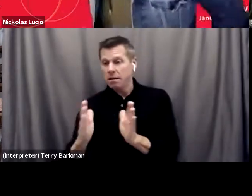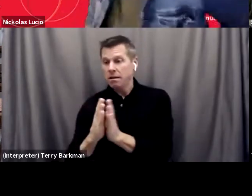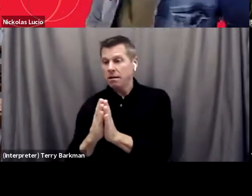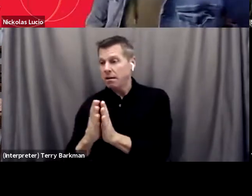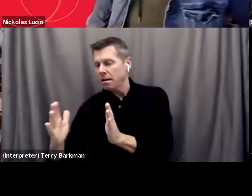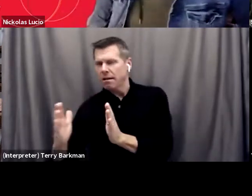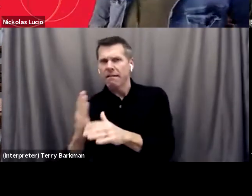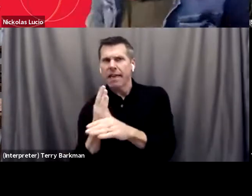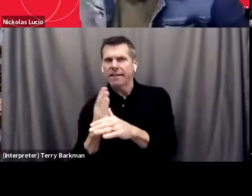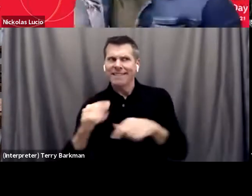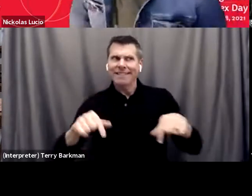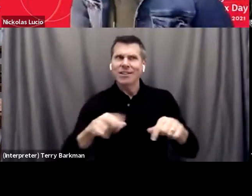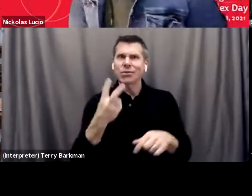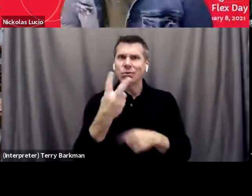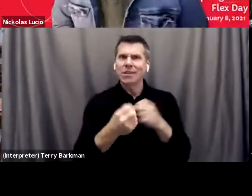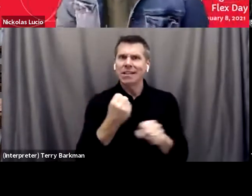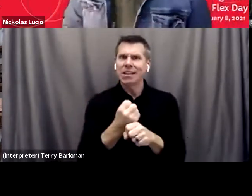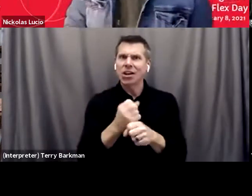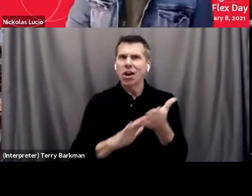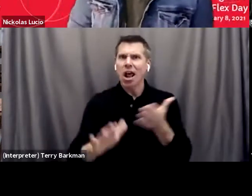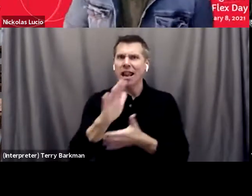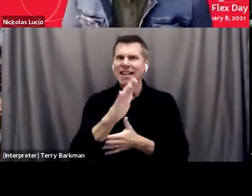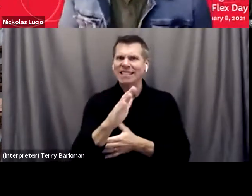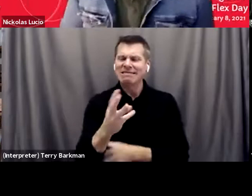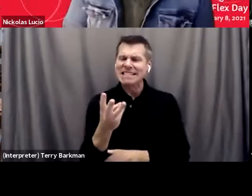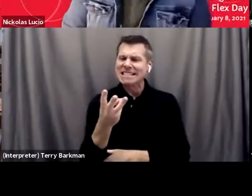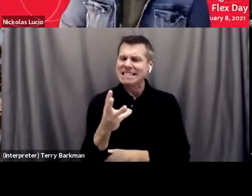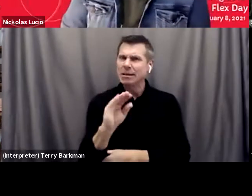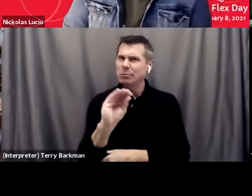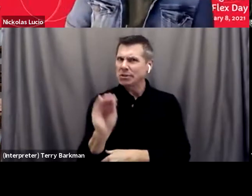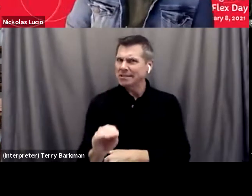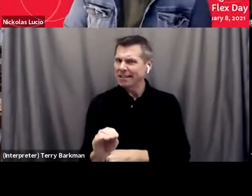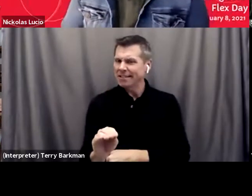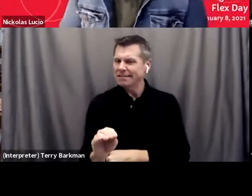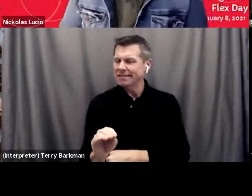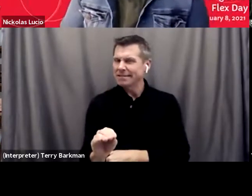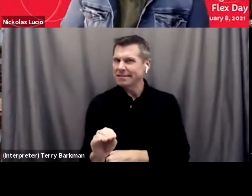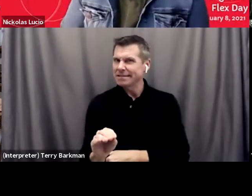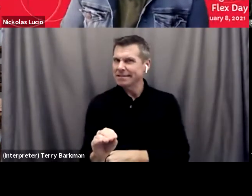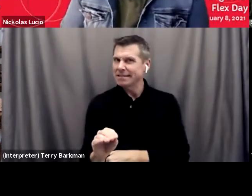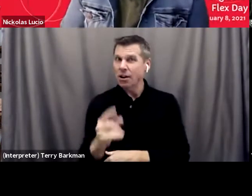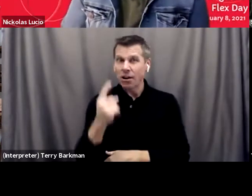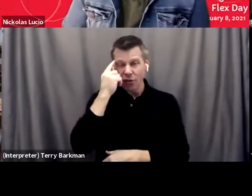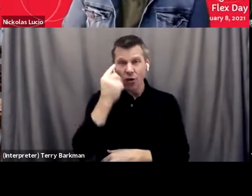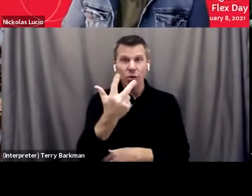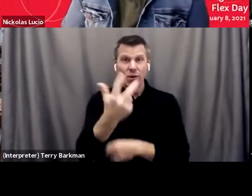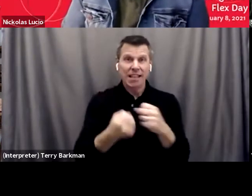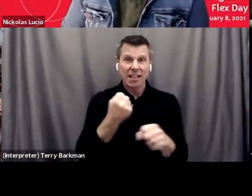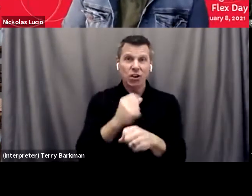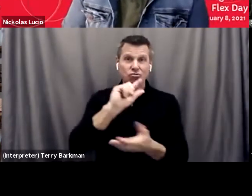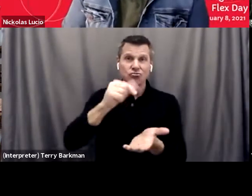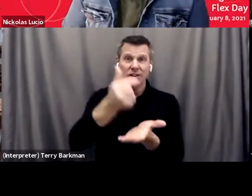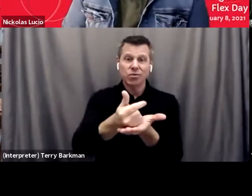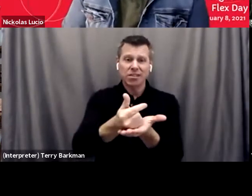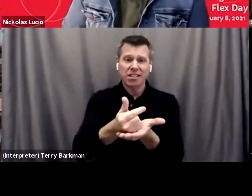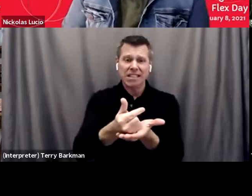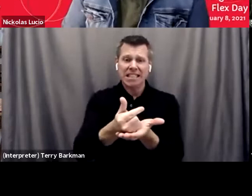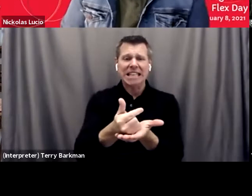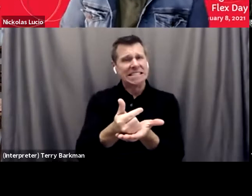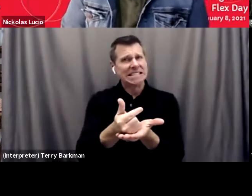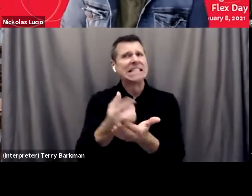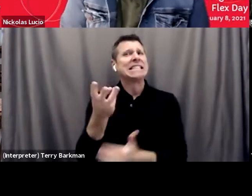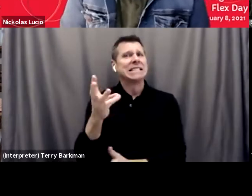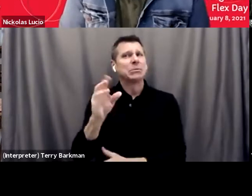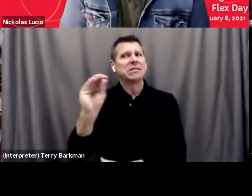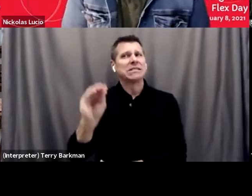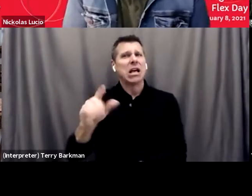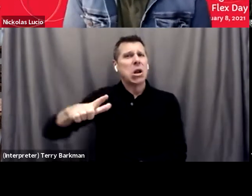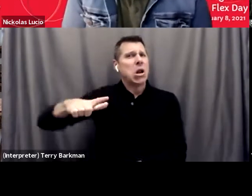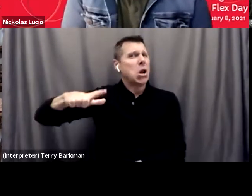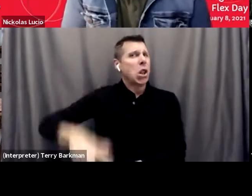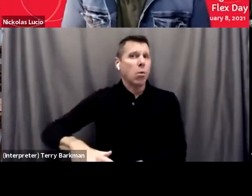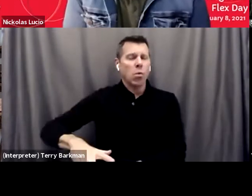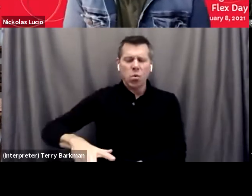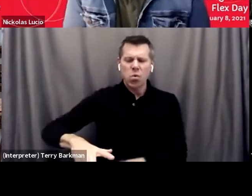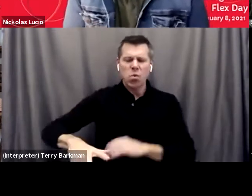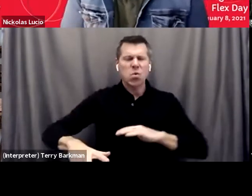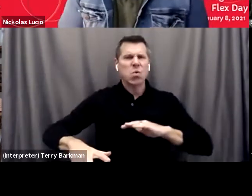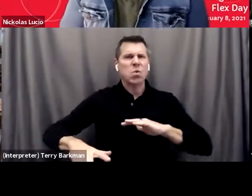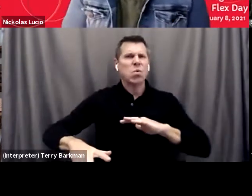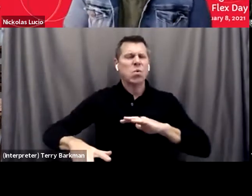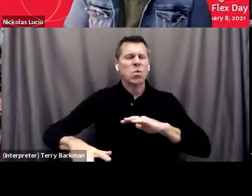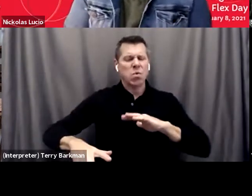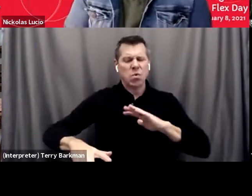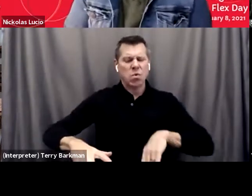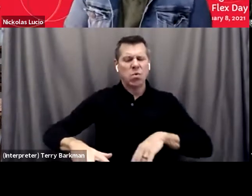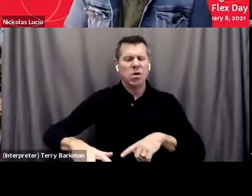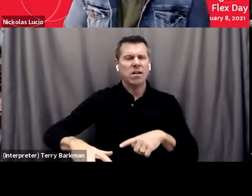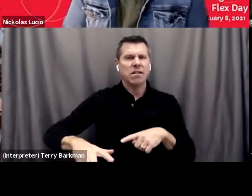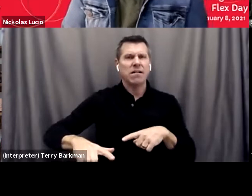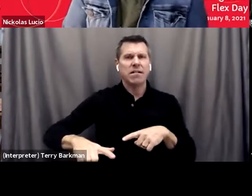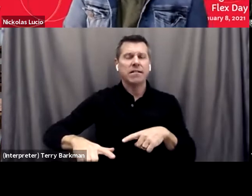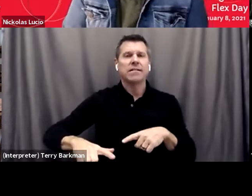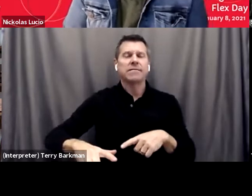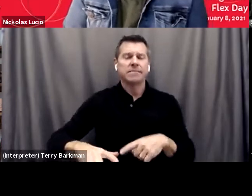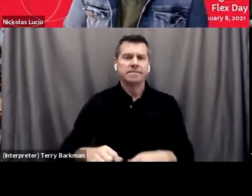a two year college 16%. Four for our three year graduation rate seemed to be too low, maybe maybe far too low. And so With all